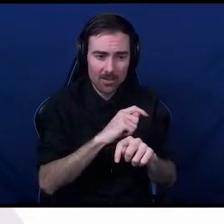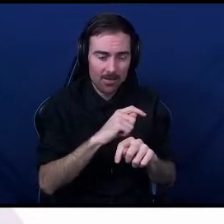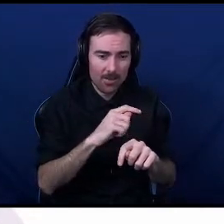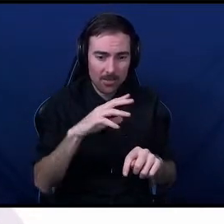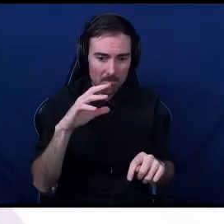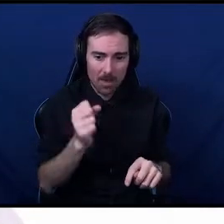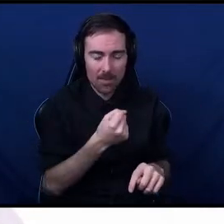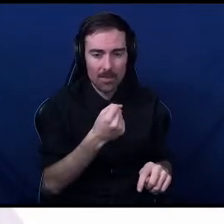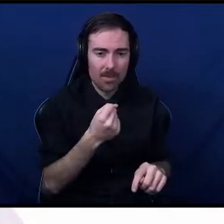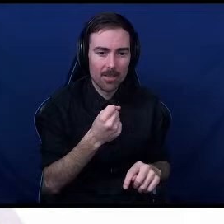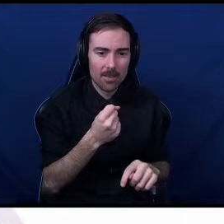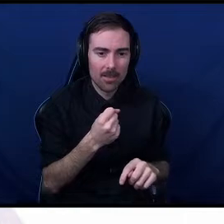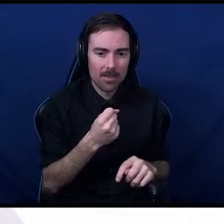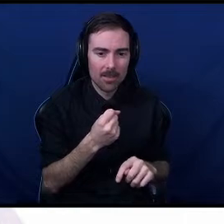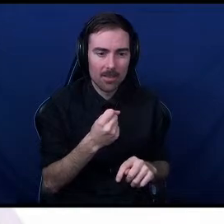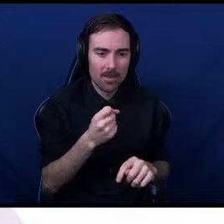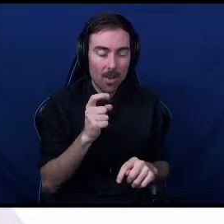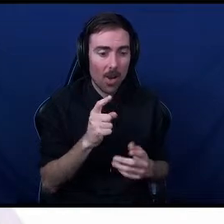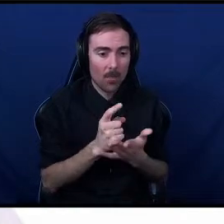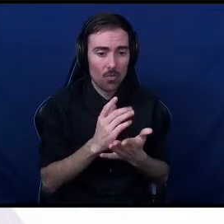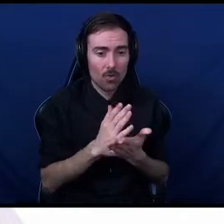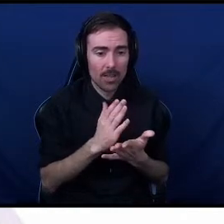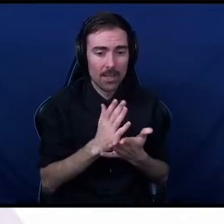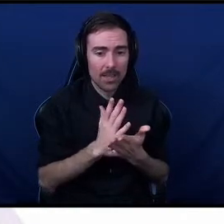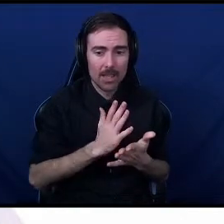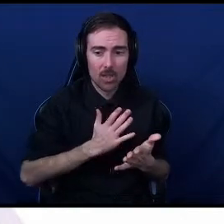be really interested and we know that there's a lot of changes in